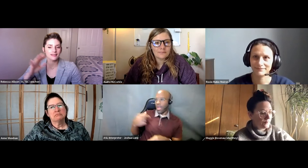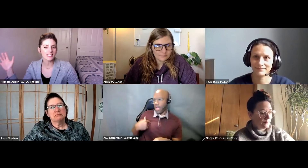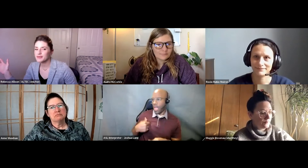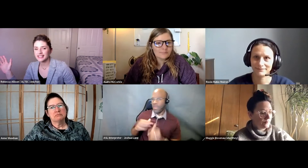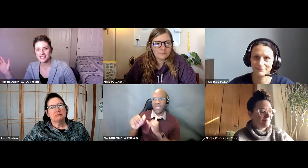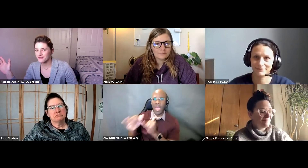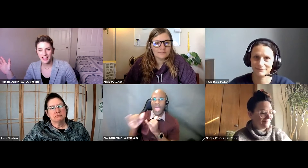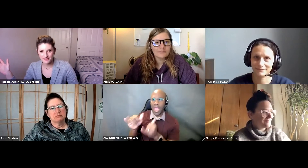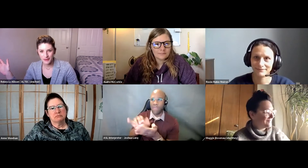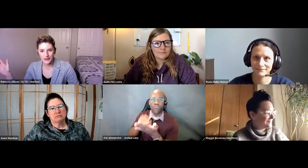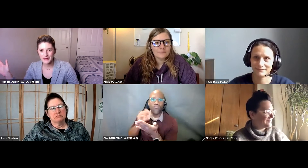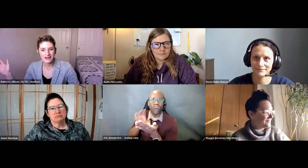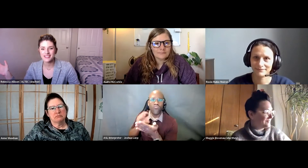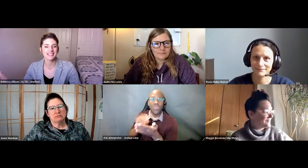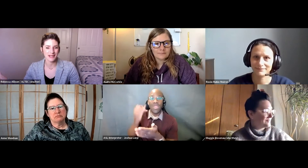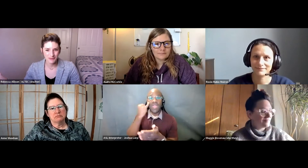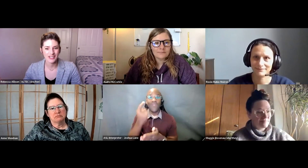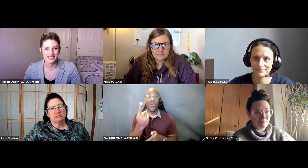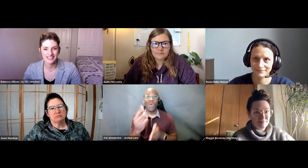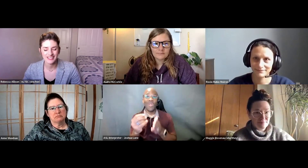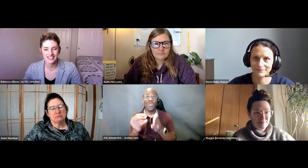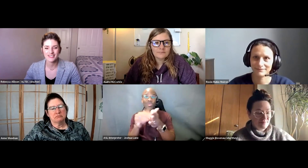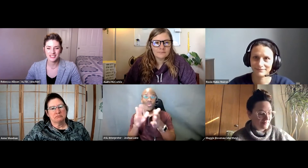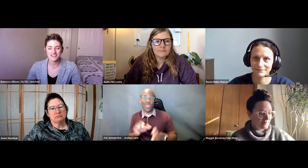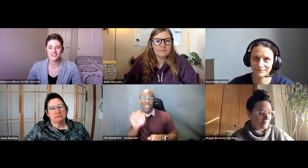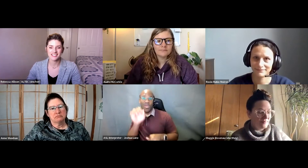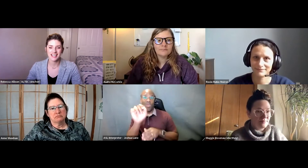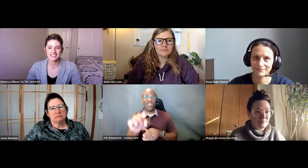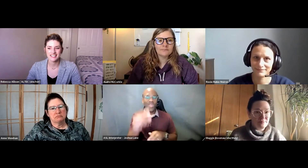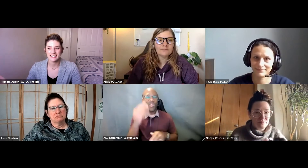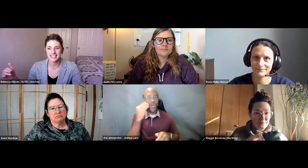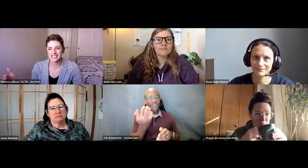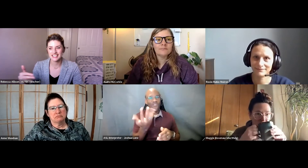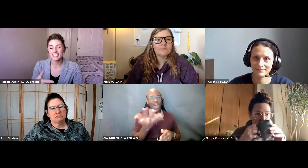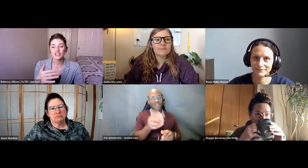going to be at least five more who have the same question so that's really fantastic that they can